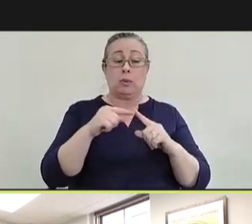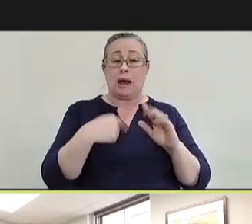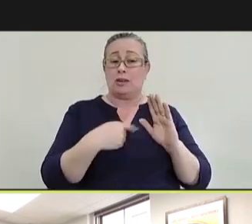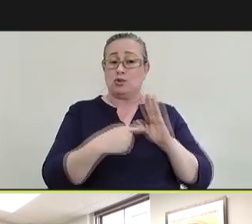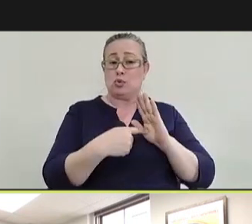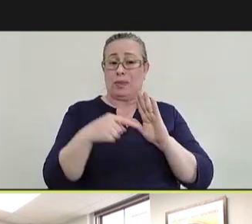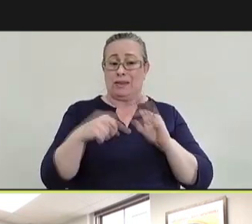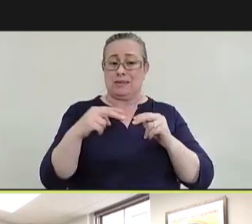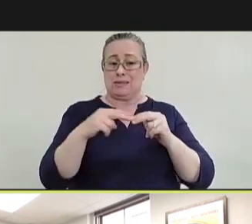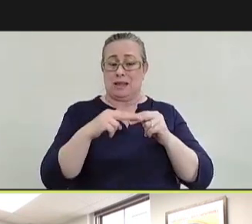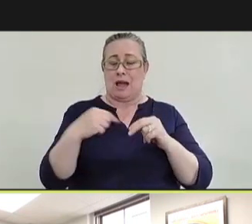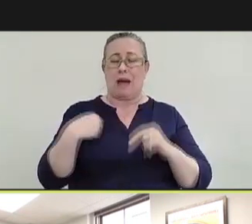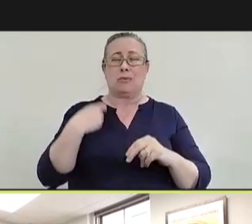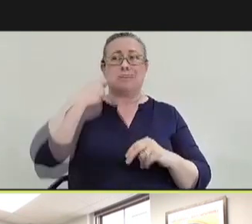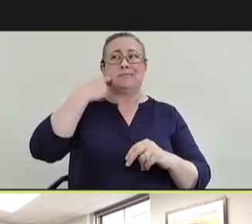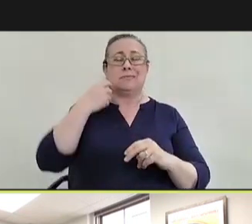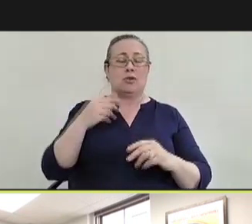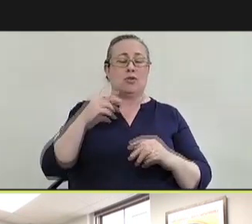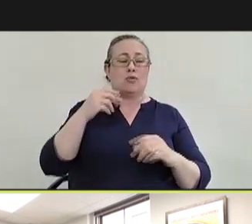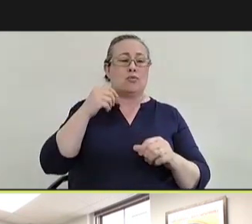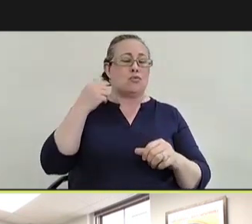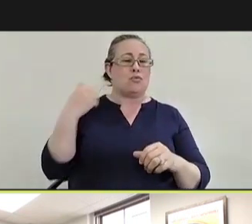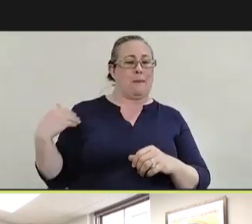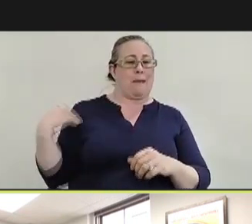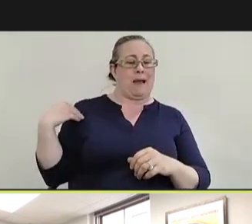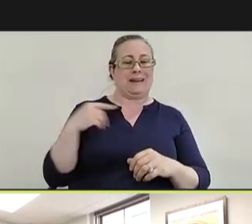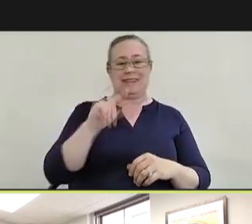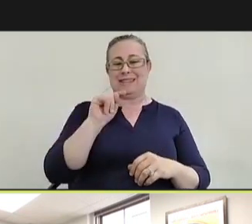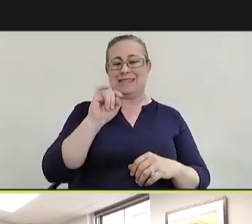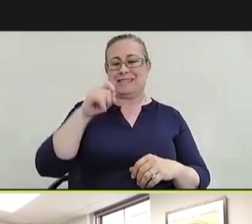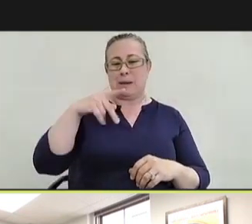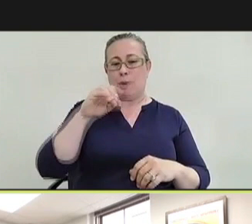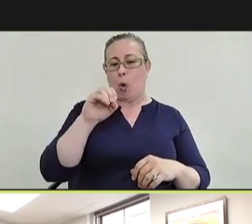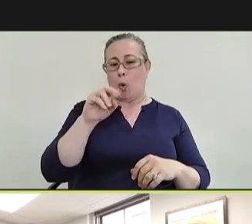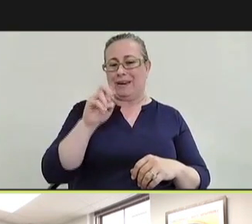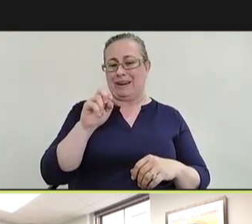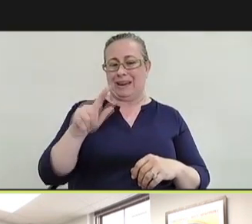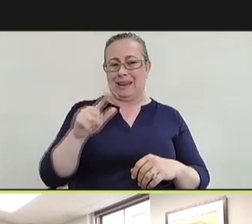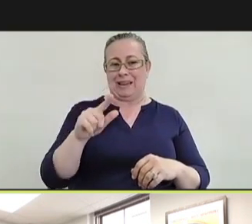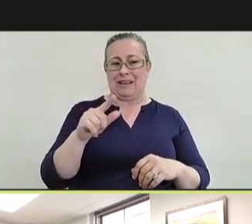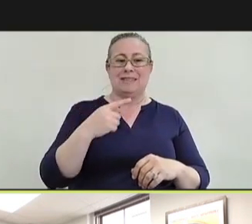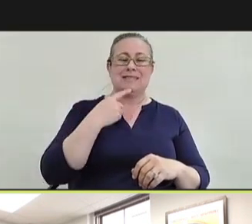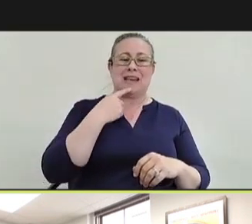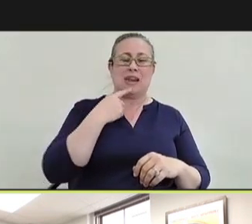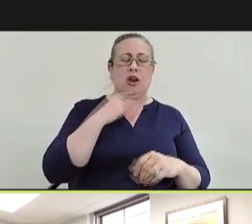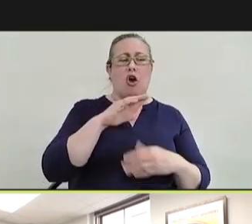reminded of Tip O'Neill in the 1980s, who used to say all politics are local and probably all